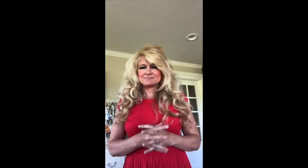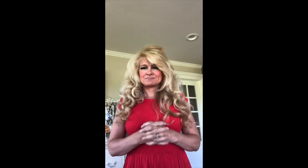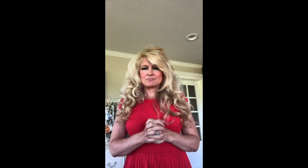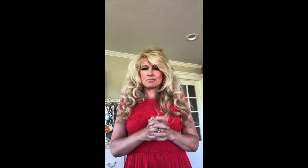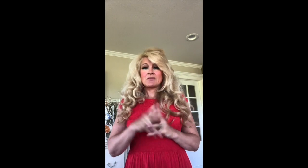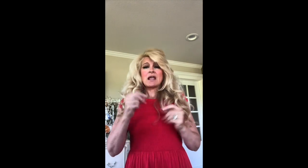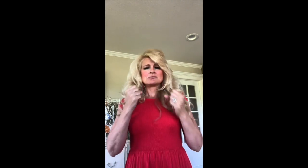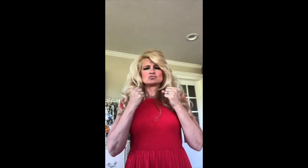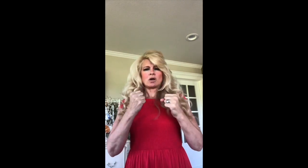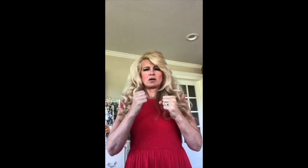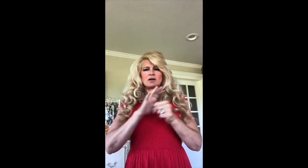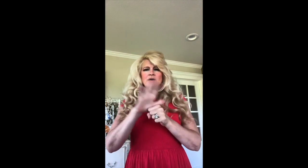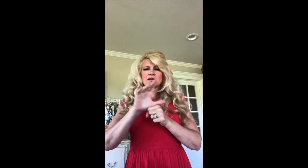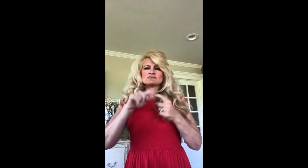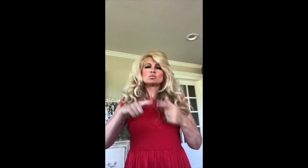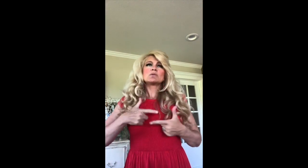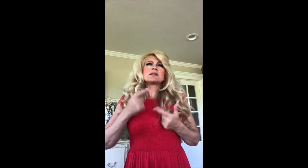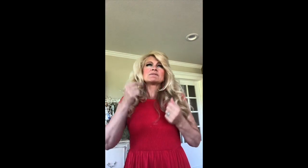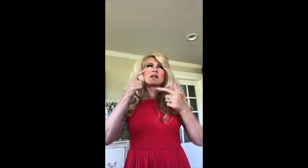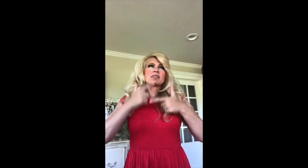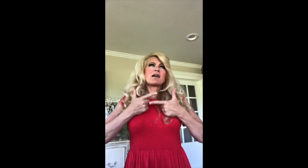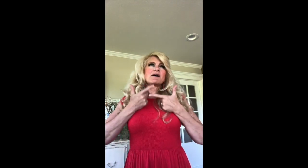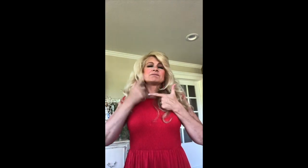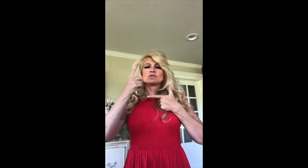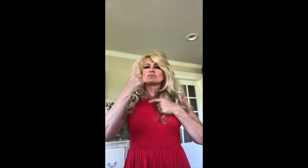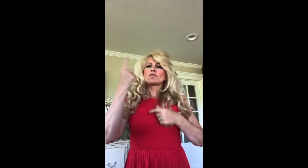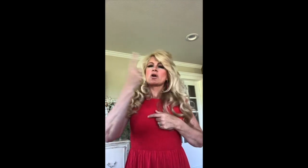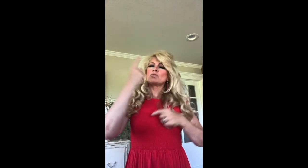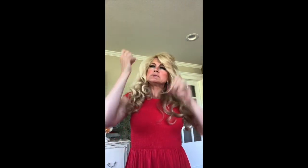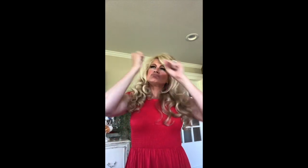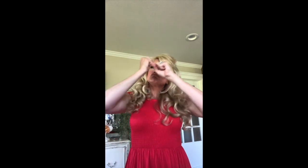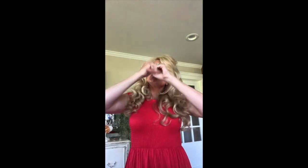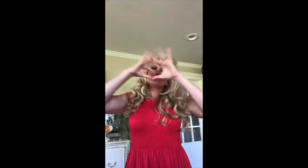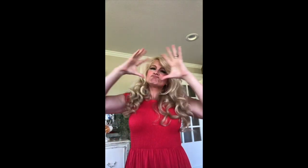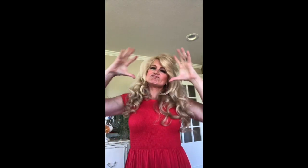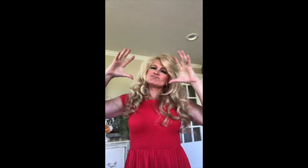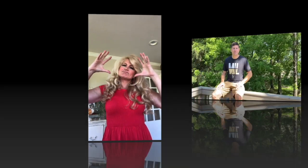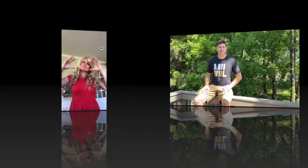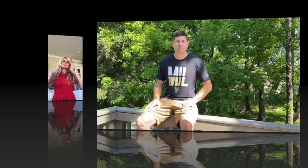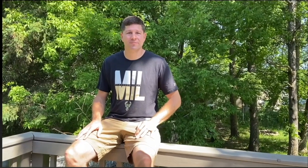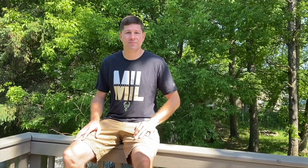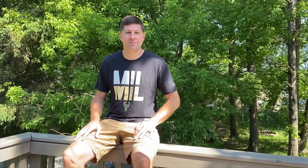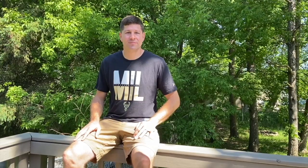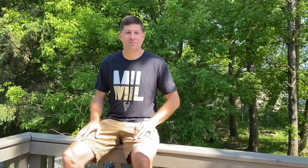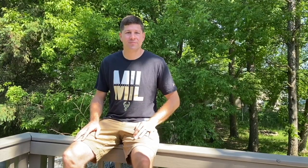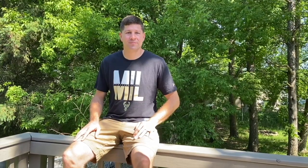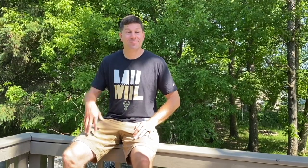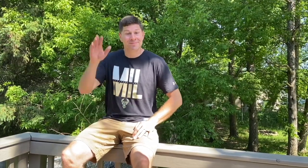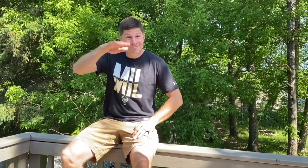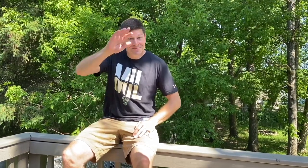strong enough to live life the way you've always imagined. Hey!